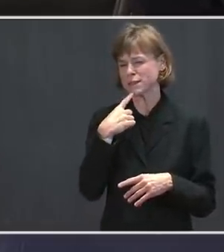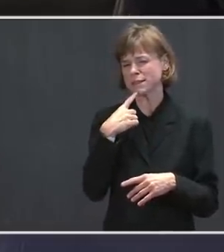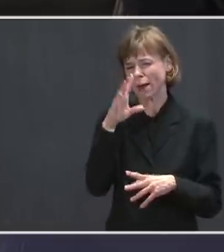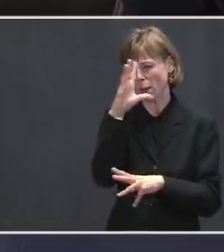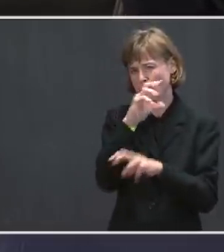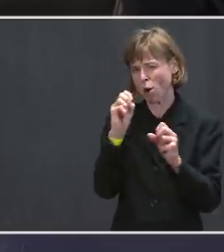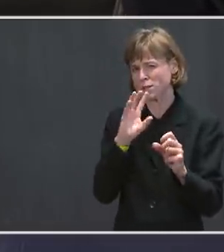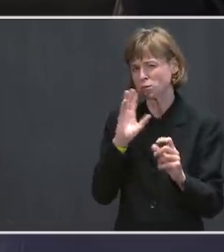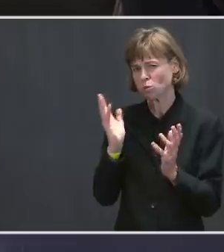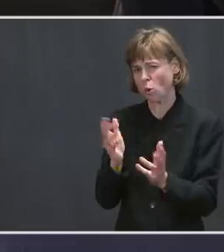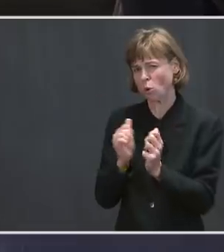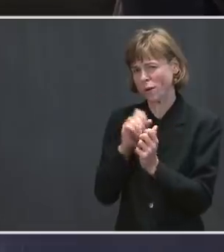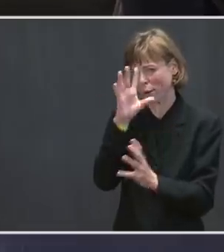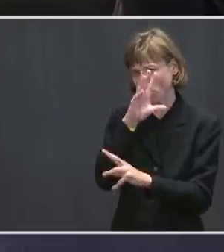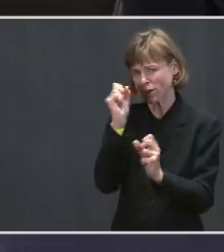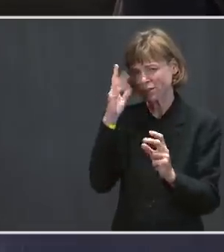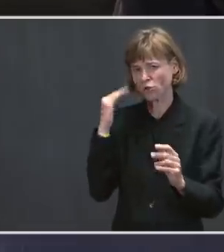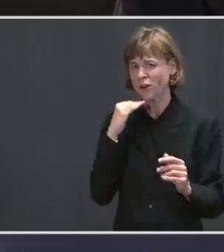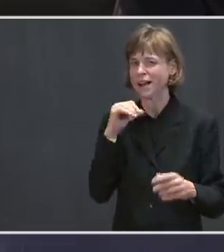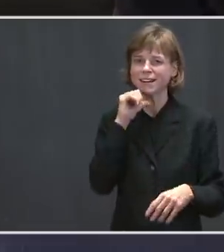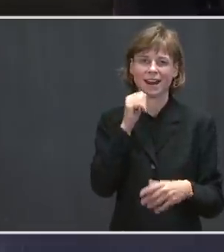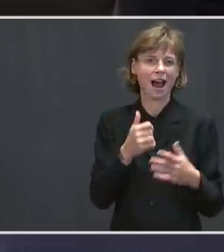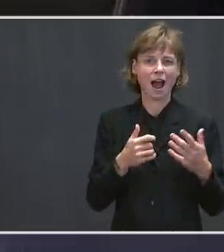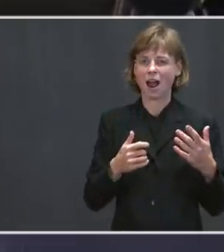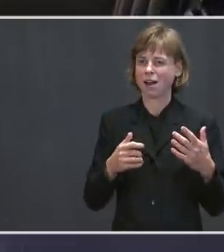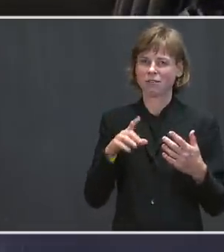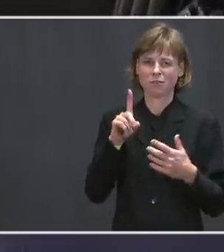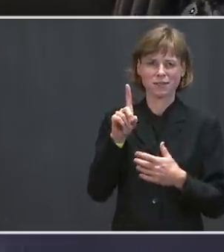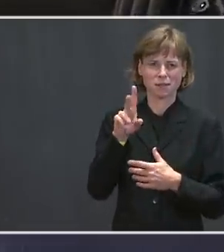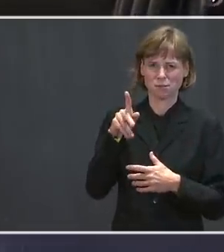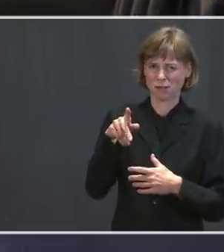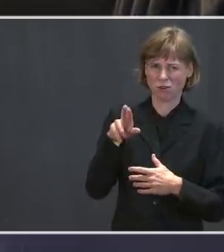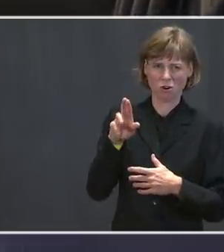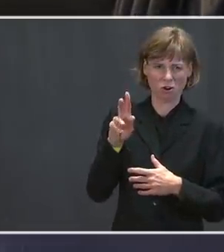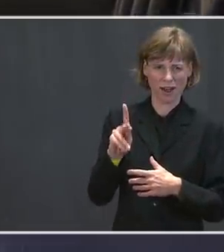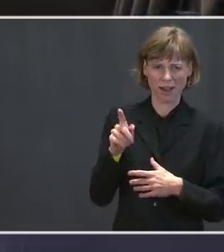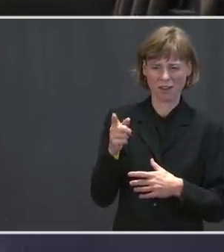of course not to the head of the DPRK there, does this White House, does President Biden